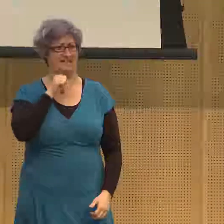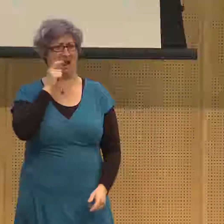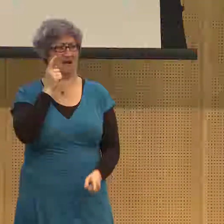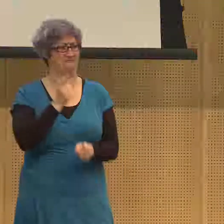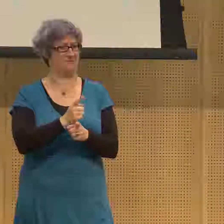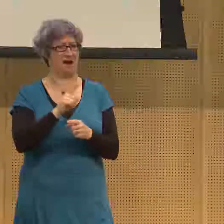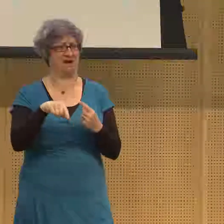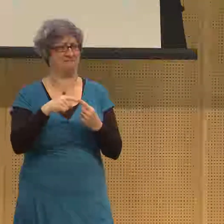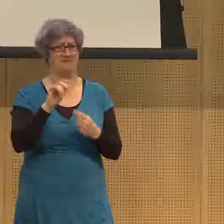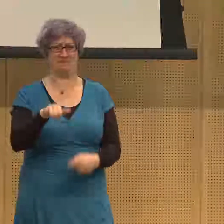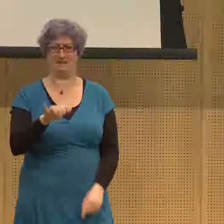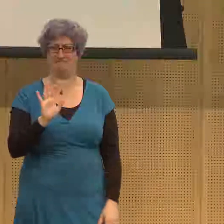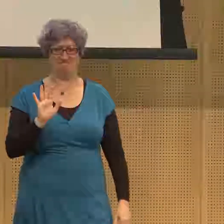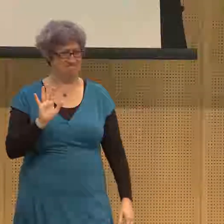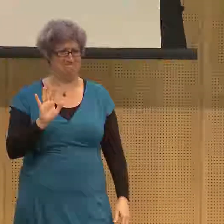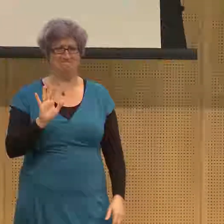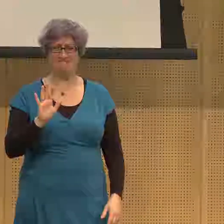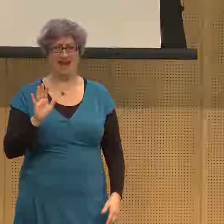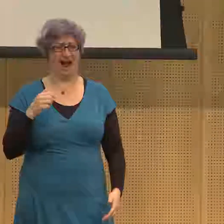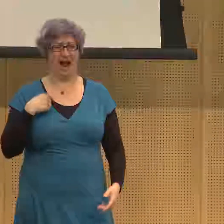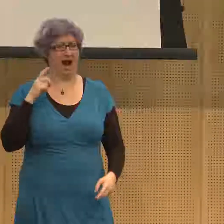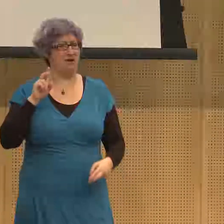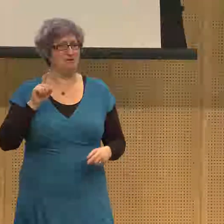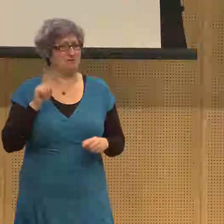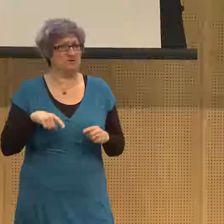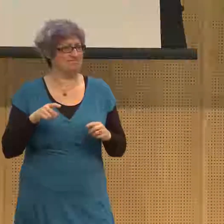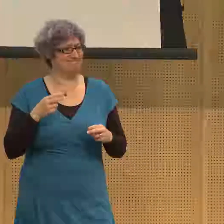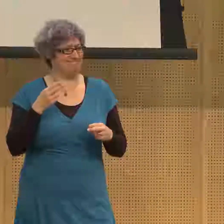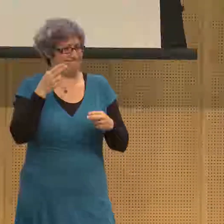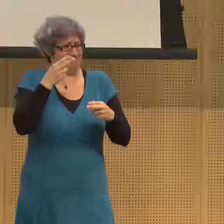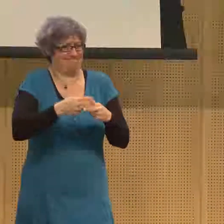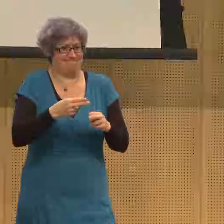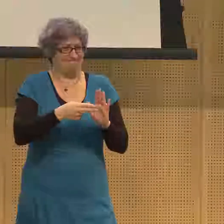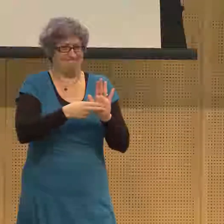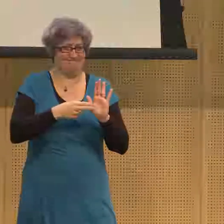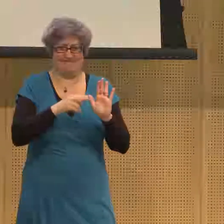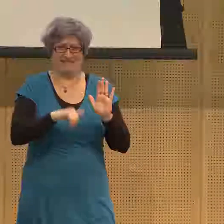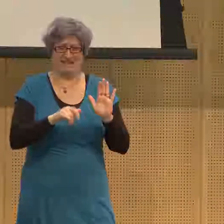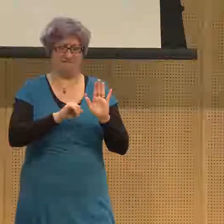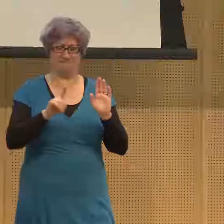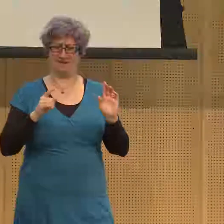but still, something was not quite right about that statement or suggestion.